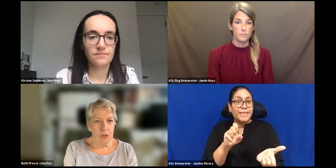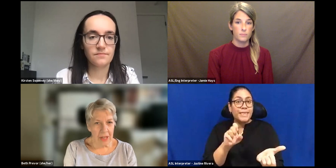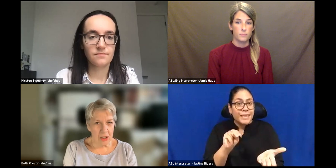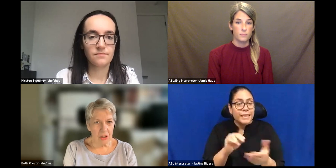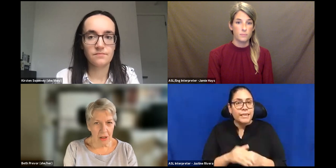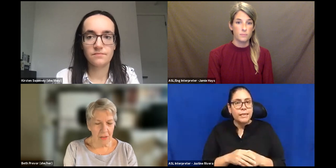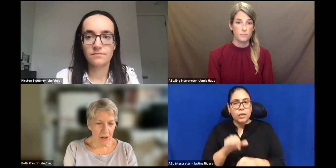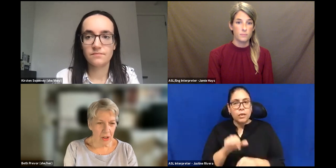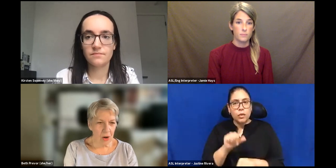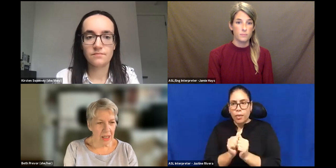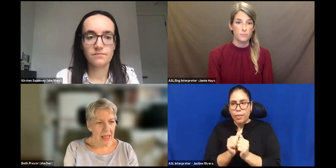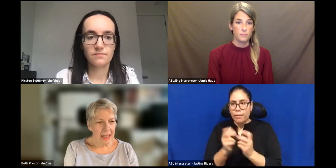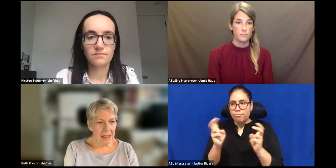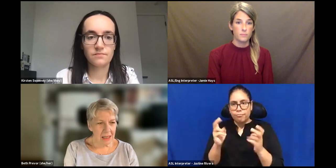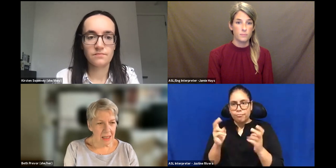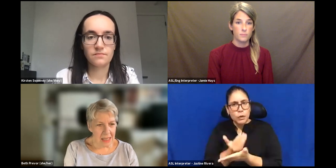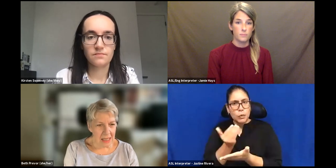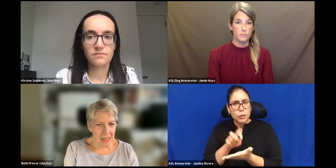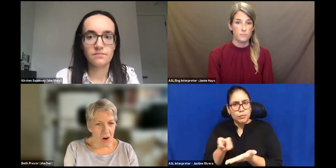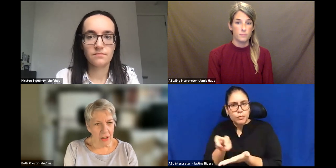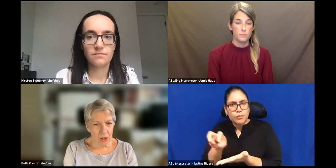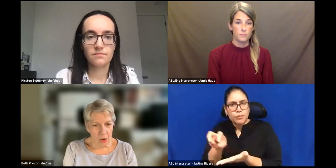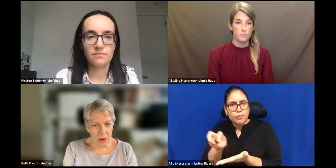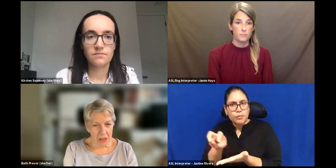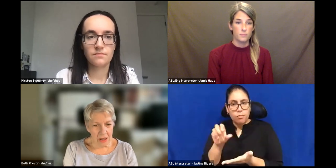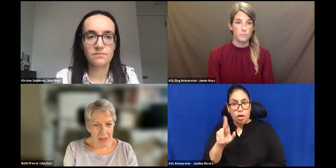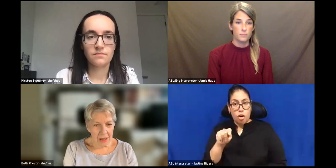new venture of A.R.T./New York, is to see A.R.T./New York's